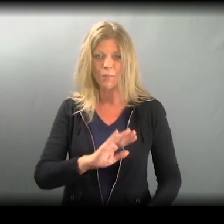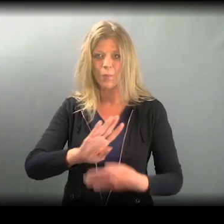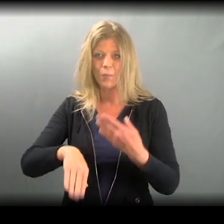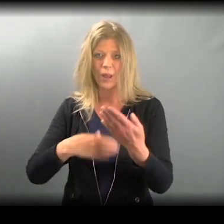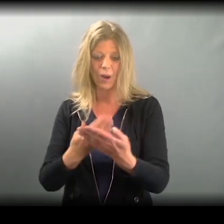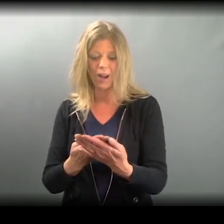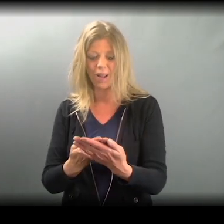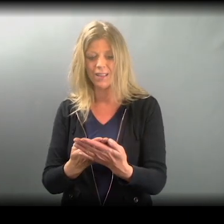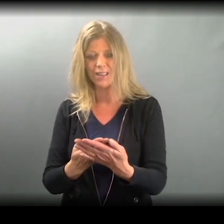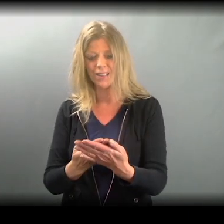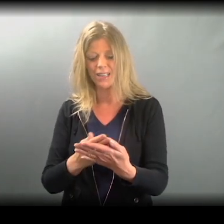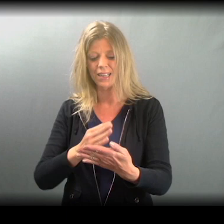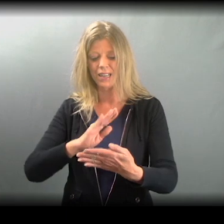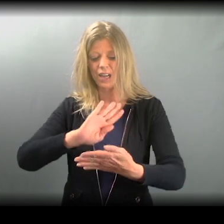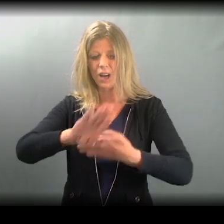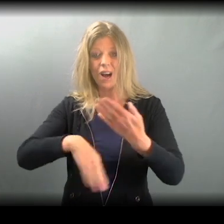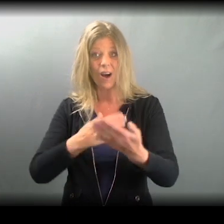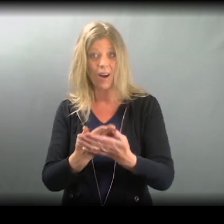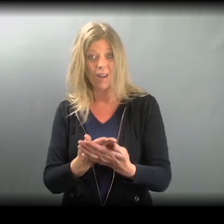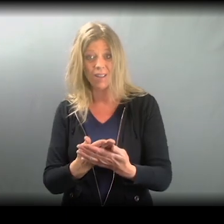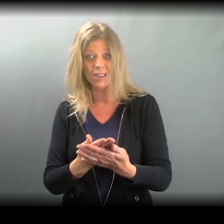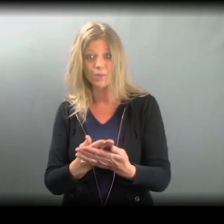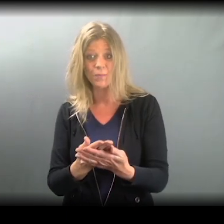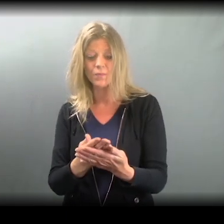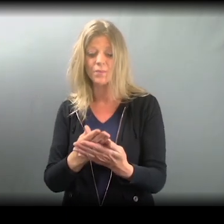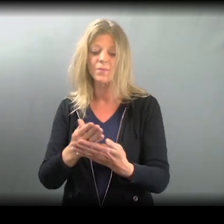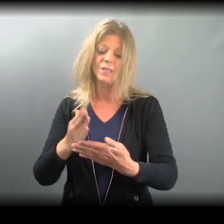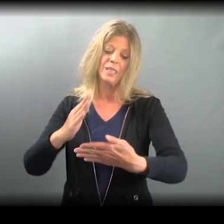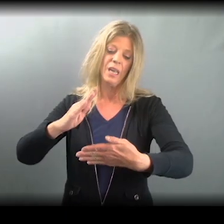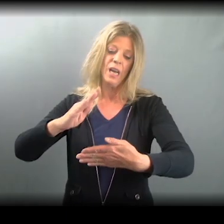ALL